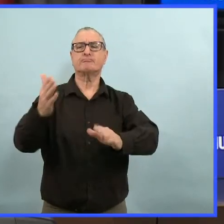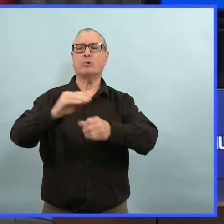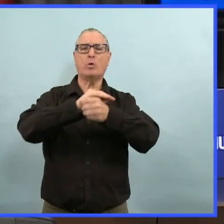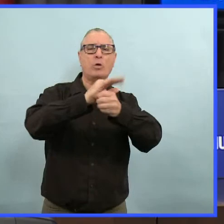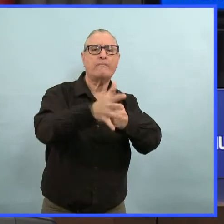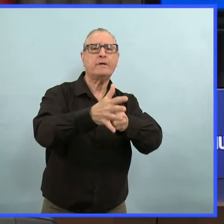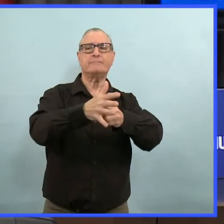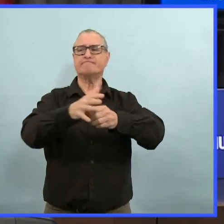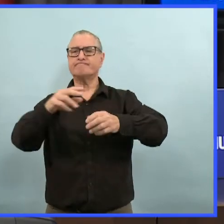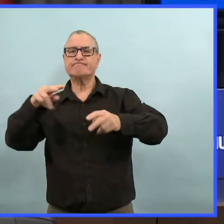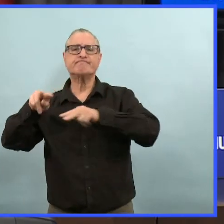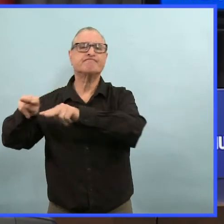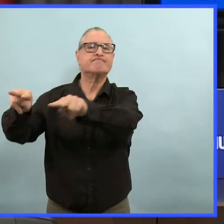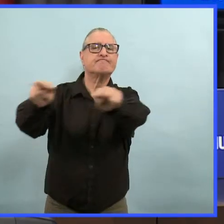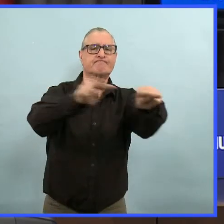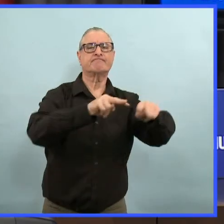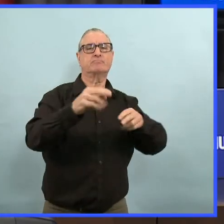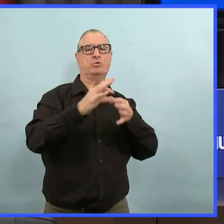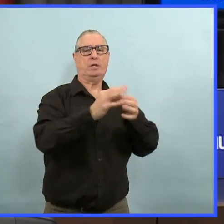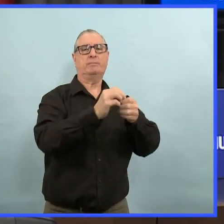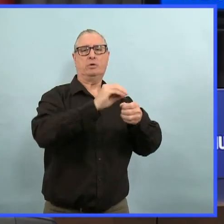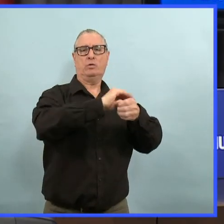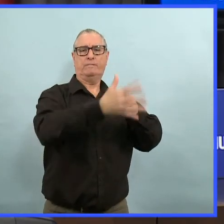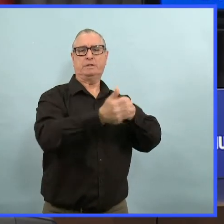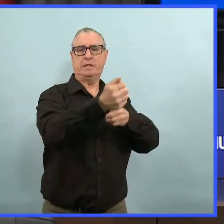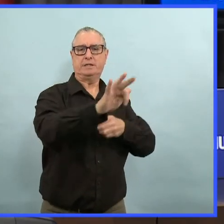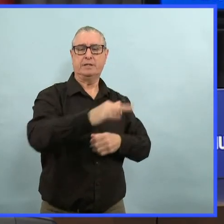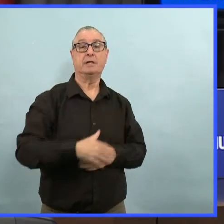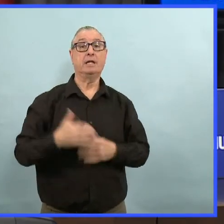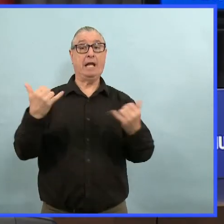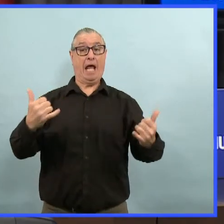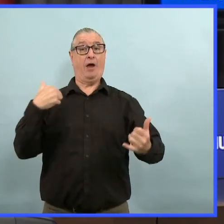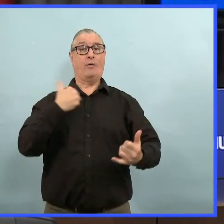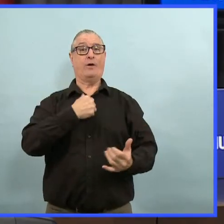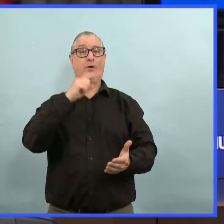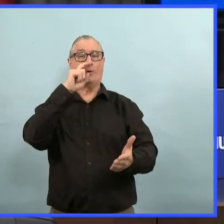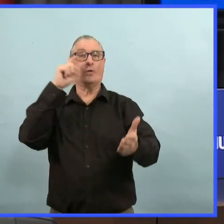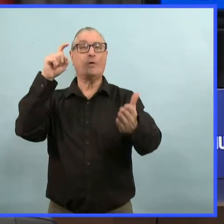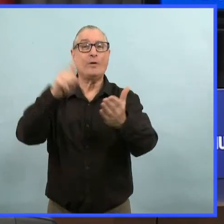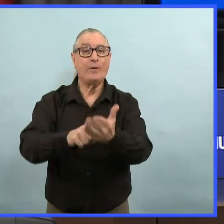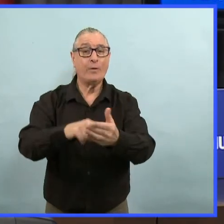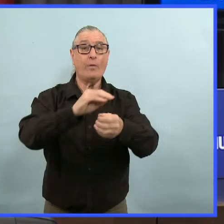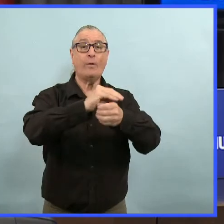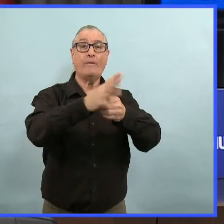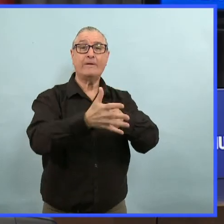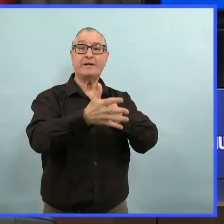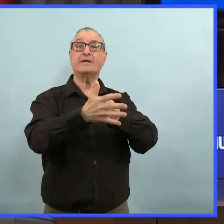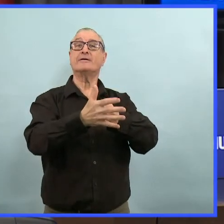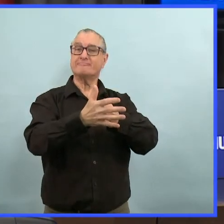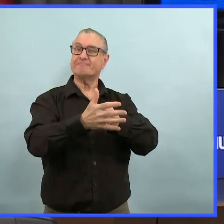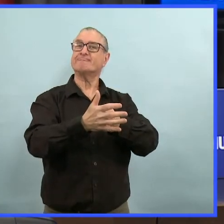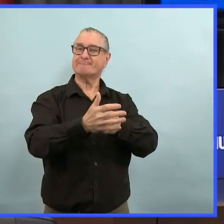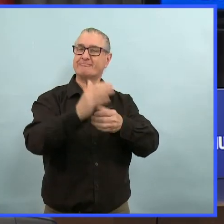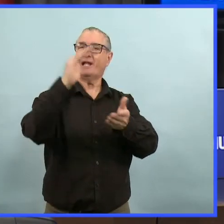healthcare system as the omicron wave recedes in the past week we've had 12 covet positive patients